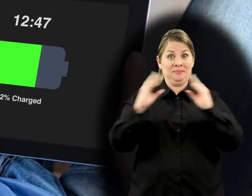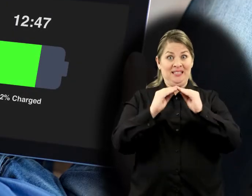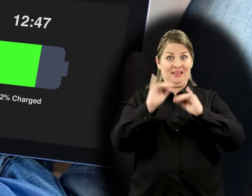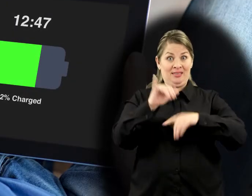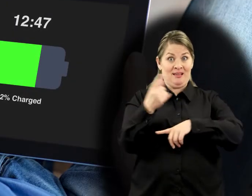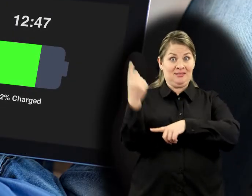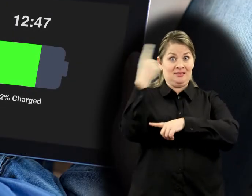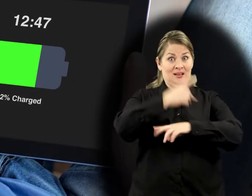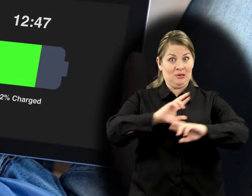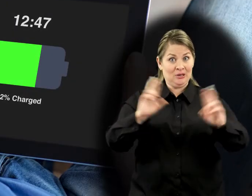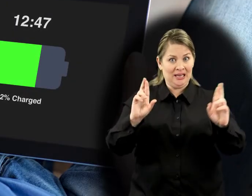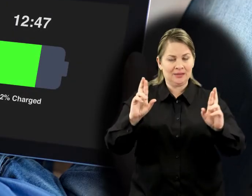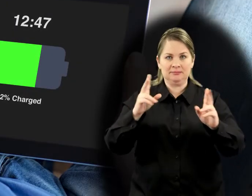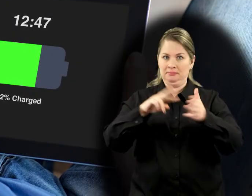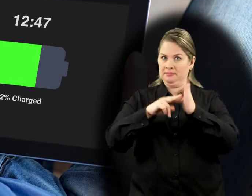Before the session begins: